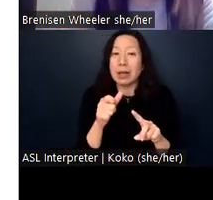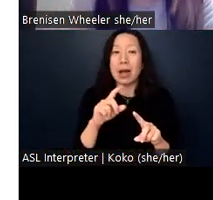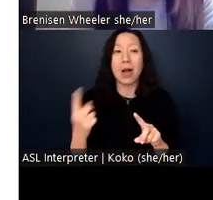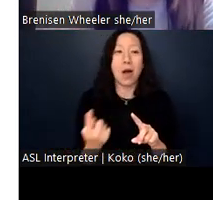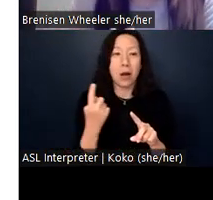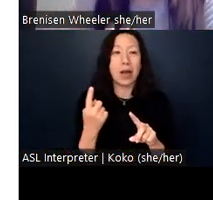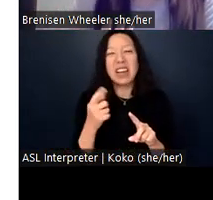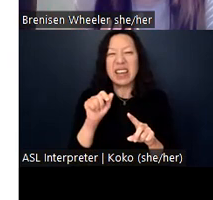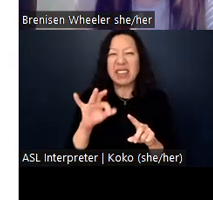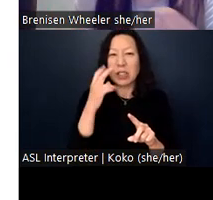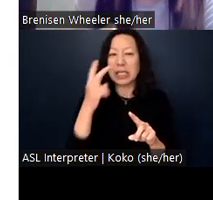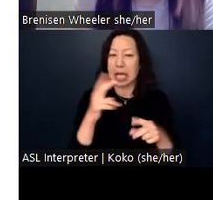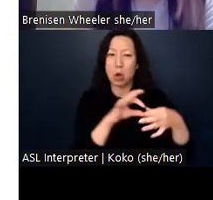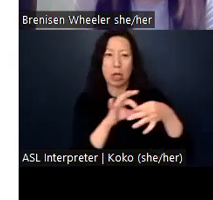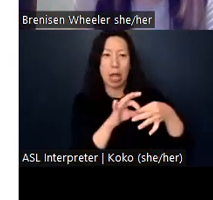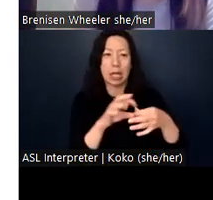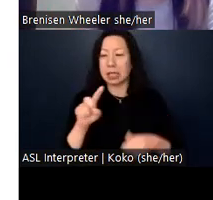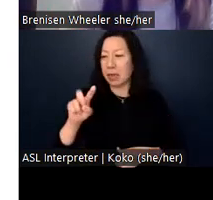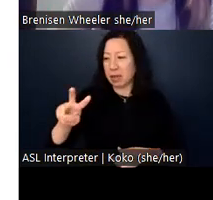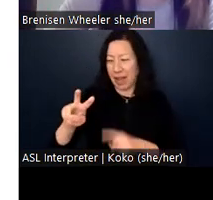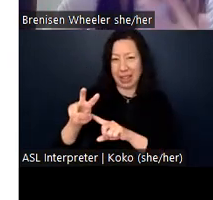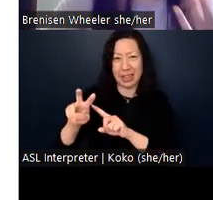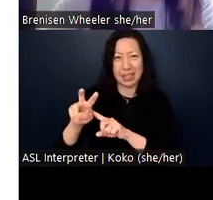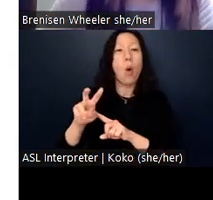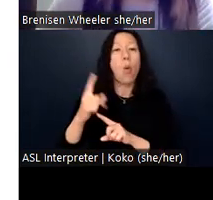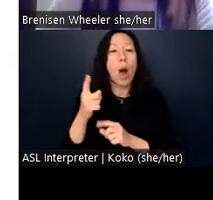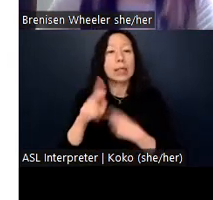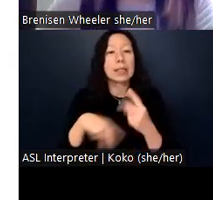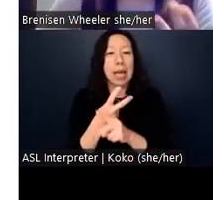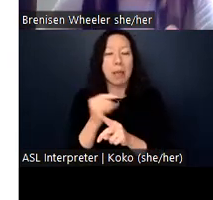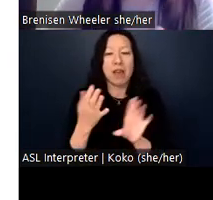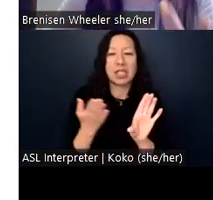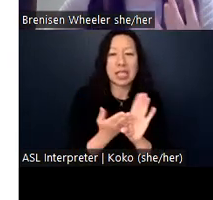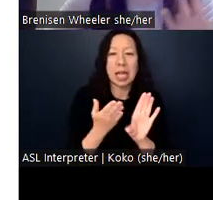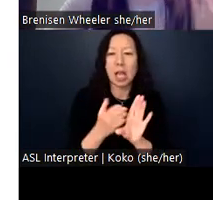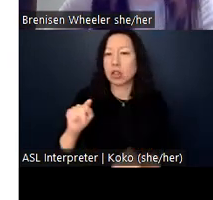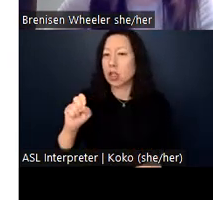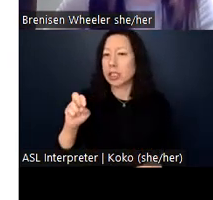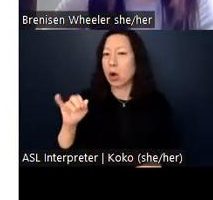terrorism. it doesn't have to be romantic or sexual relationship, either domestic balance